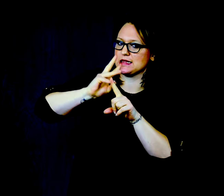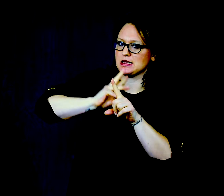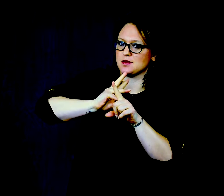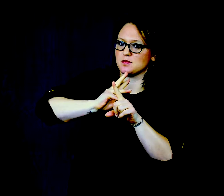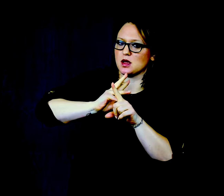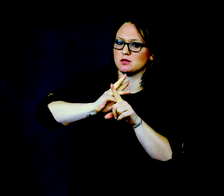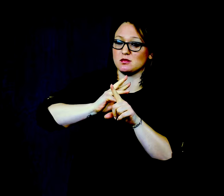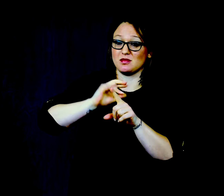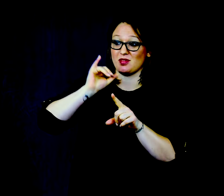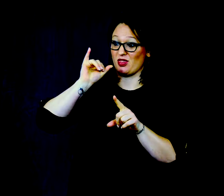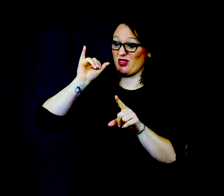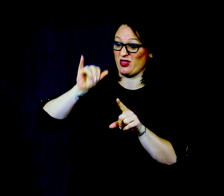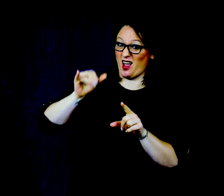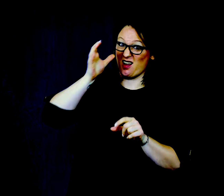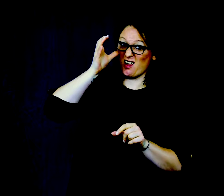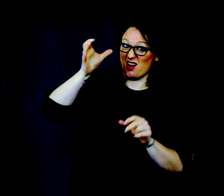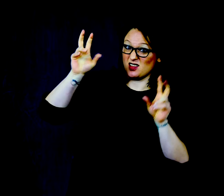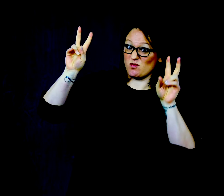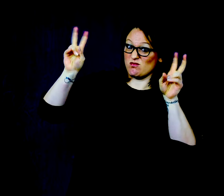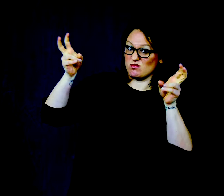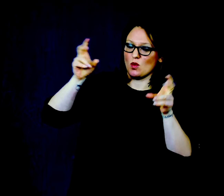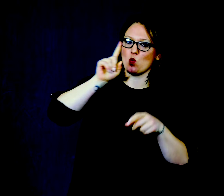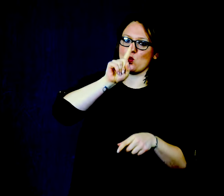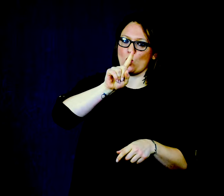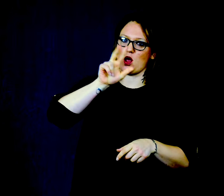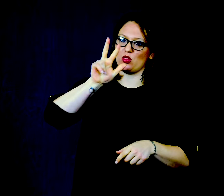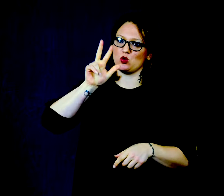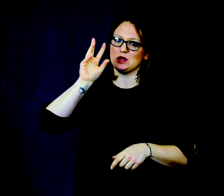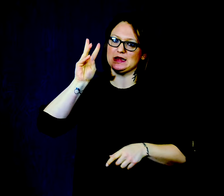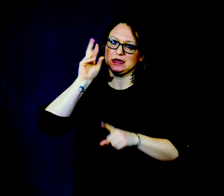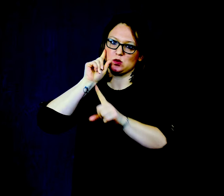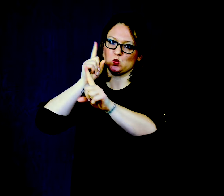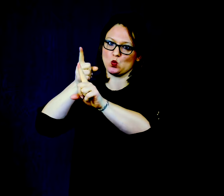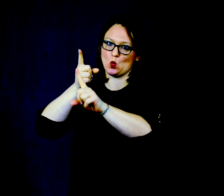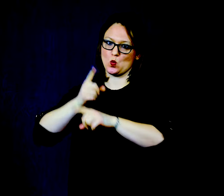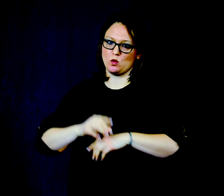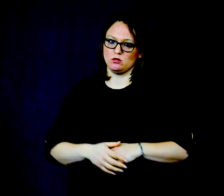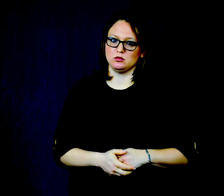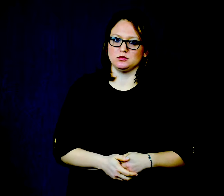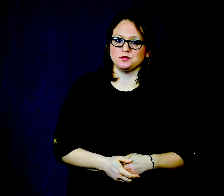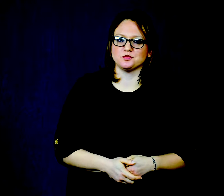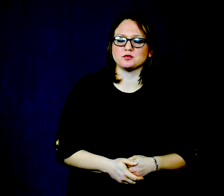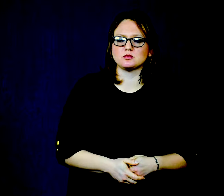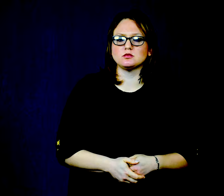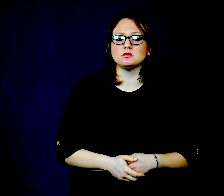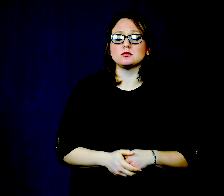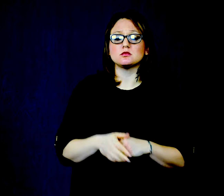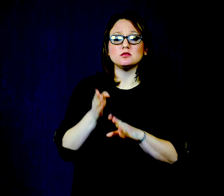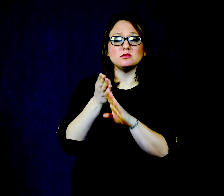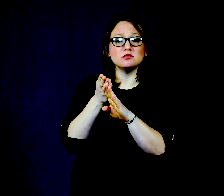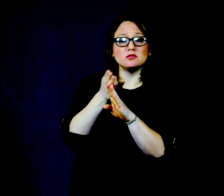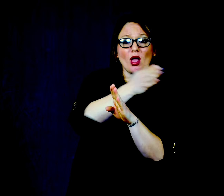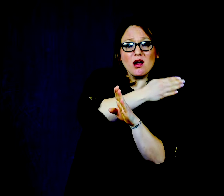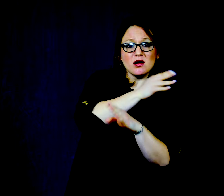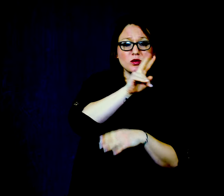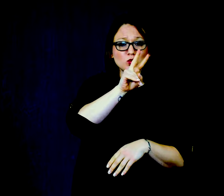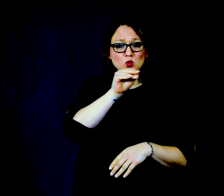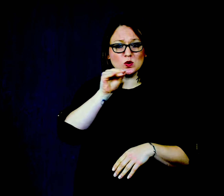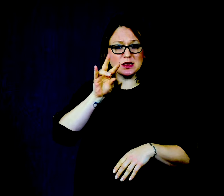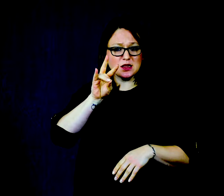This is called the 1-3-6 goals. Since the implementation of the